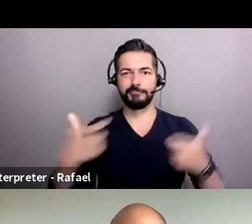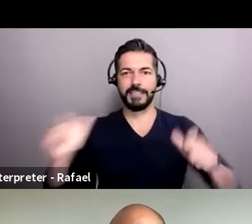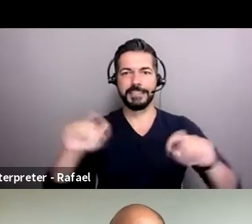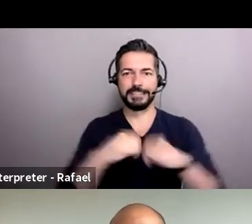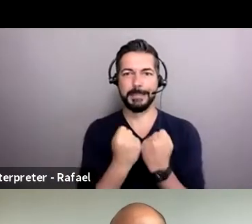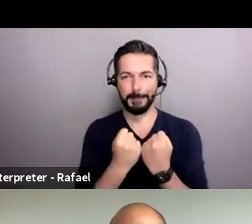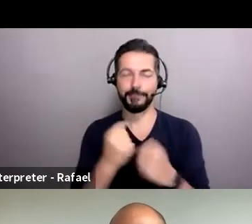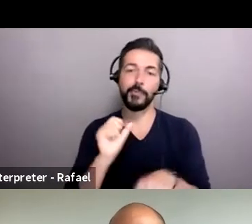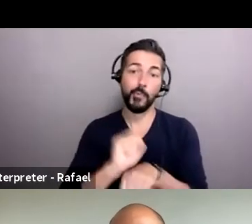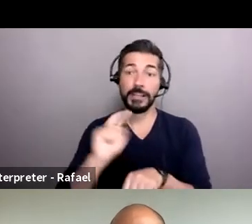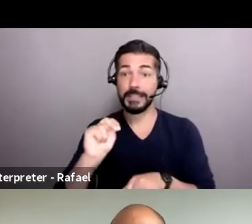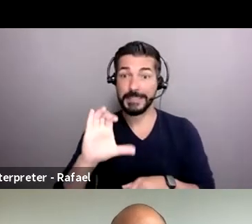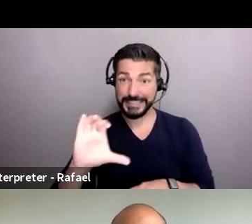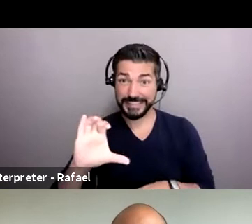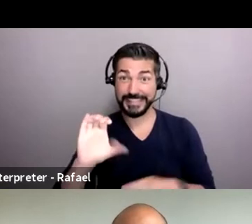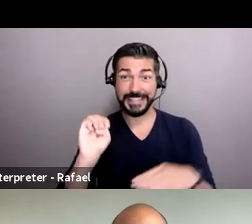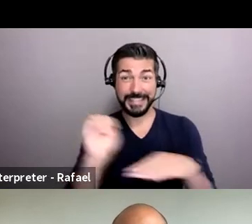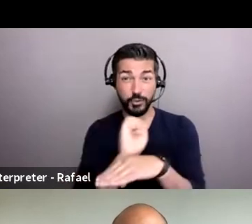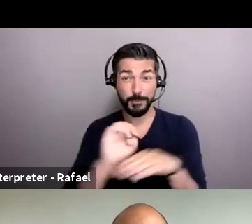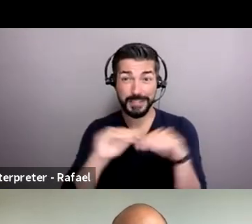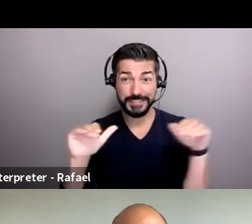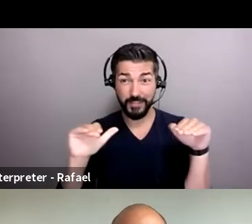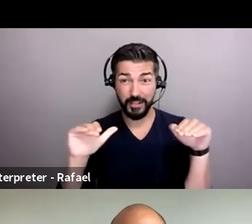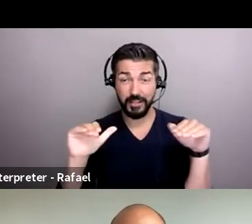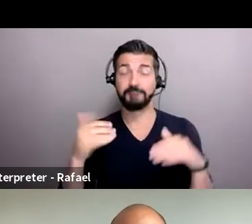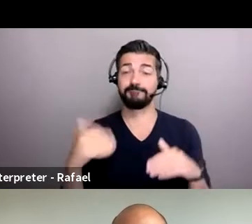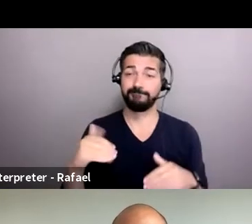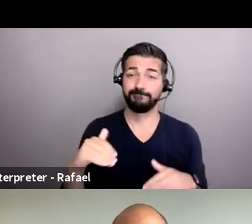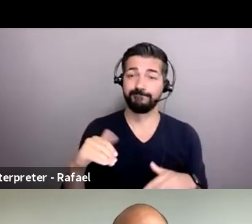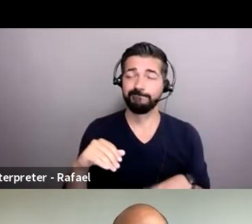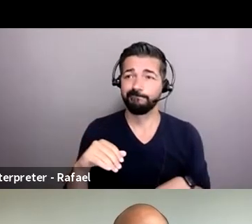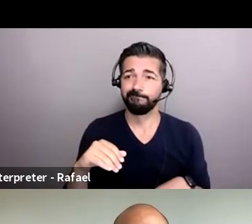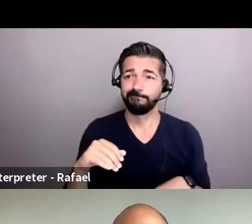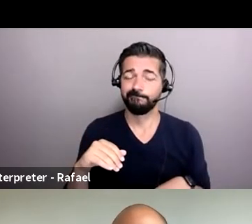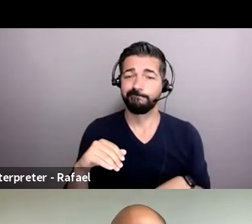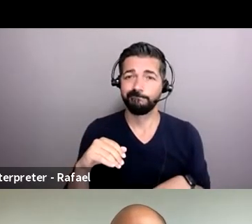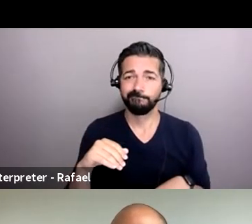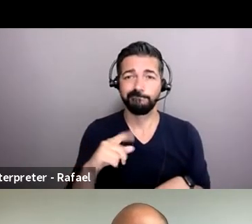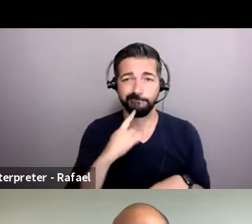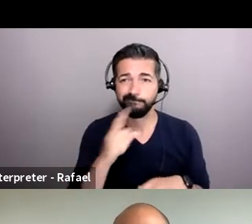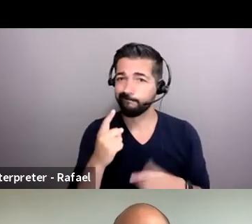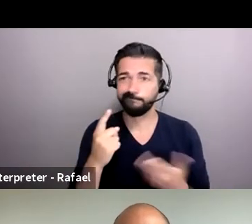NBC network on an enterprise level, and that really takes into account like millions of pages. Right.